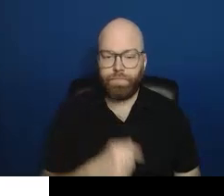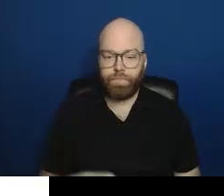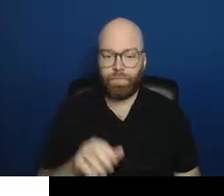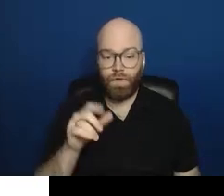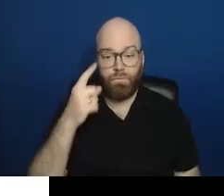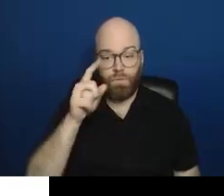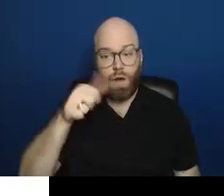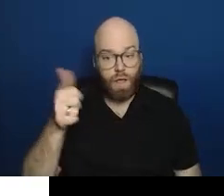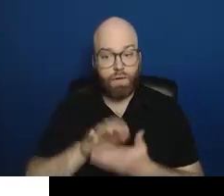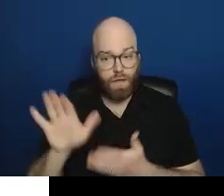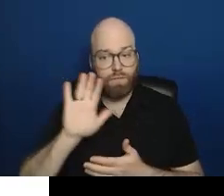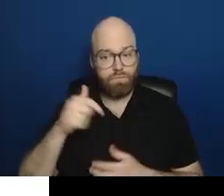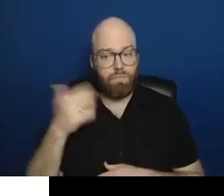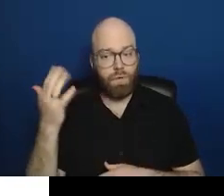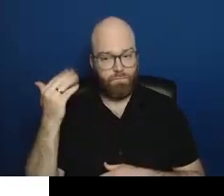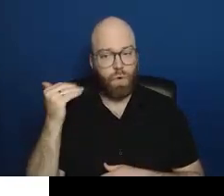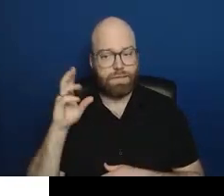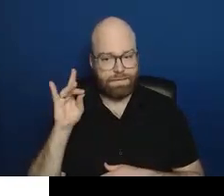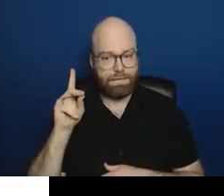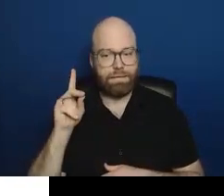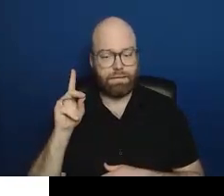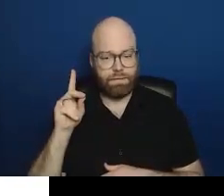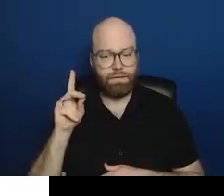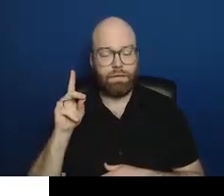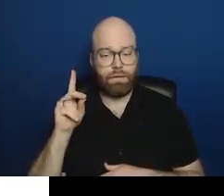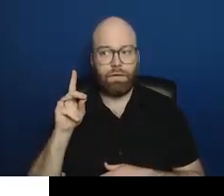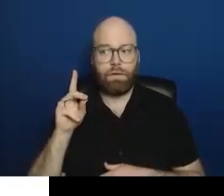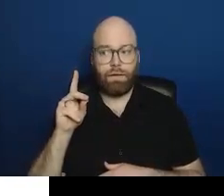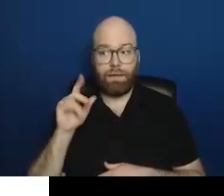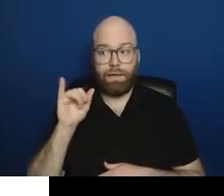if you have a class where you have students who,